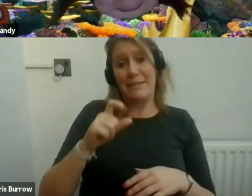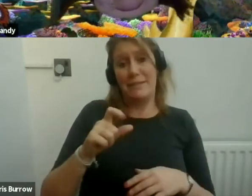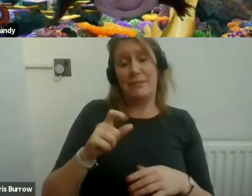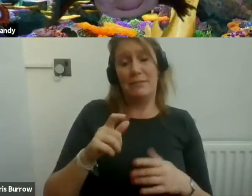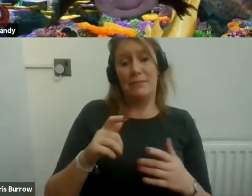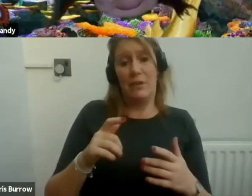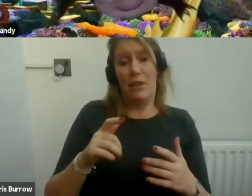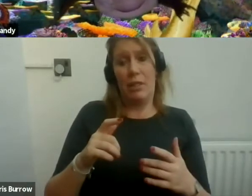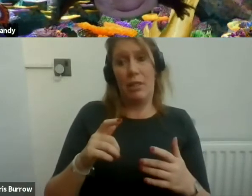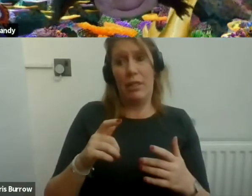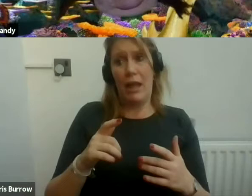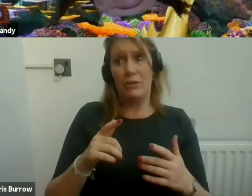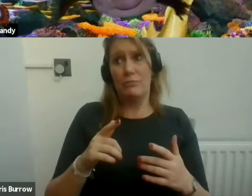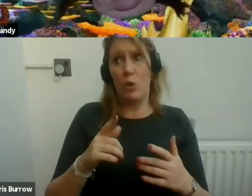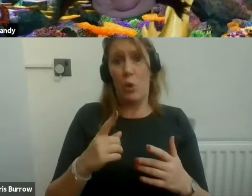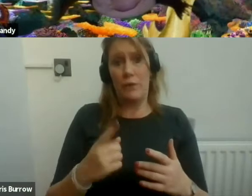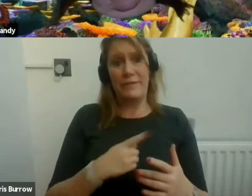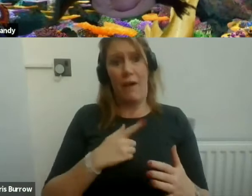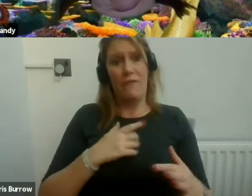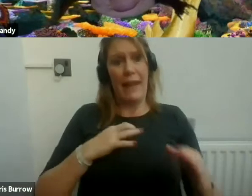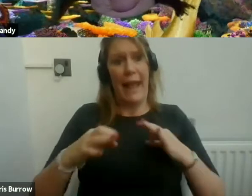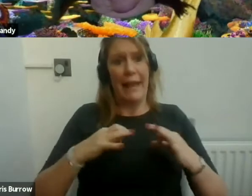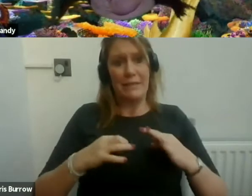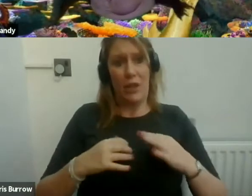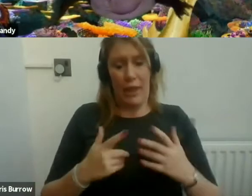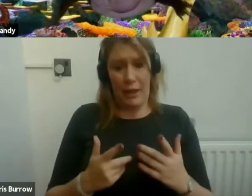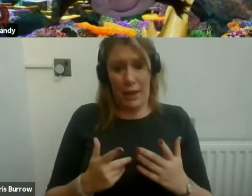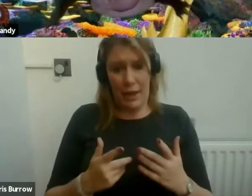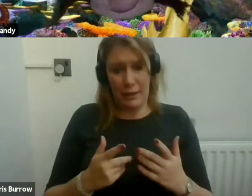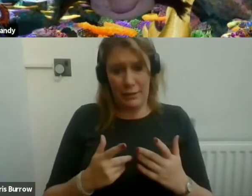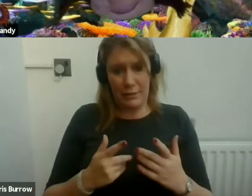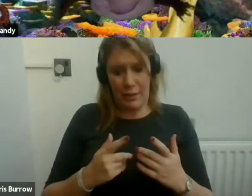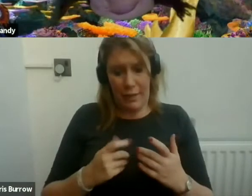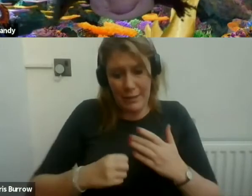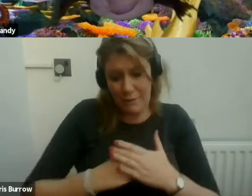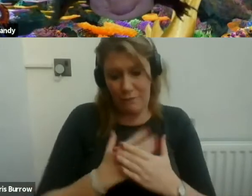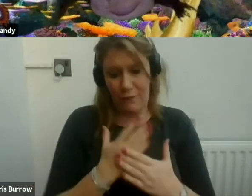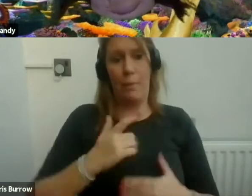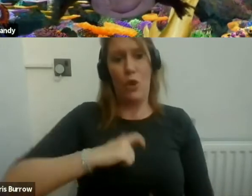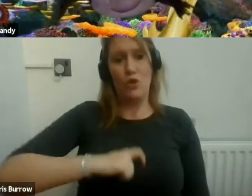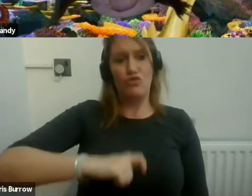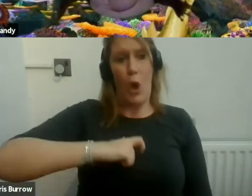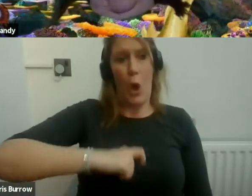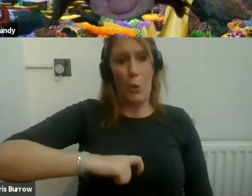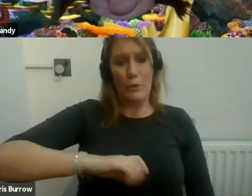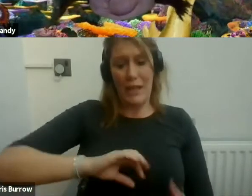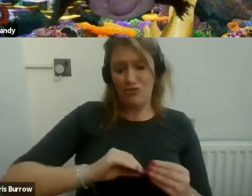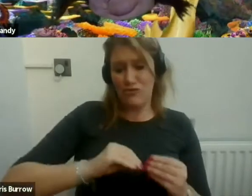who can pick up those sort of roles. And work with it. And create a performance